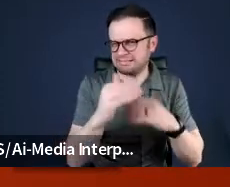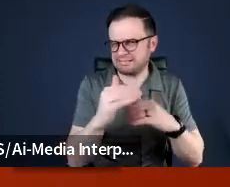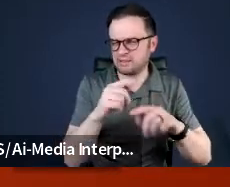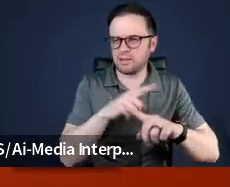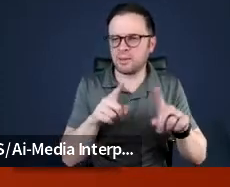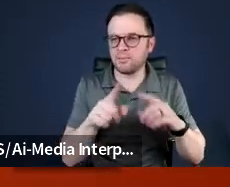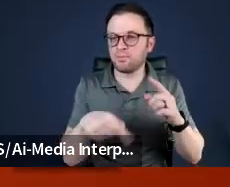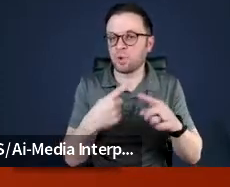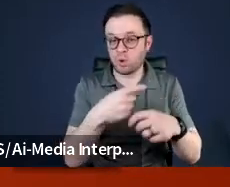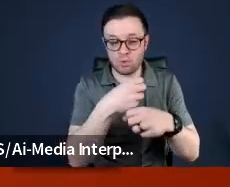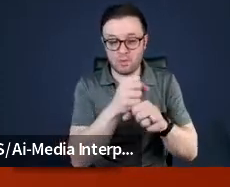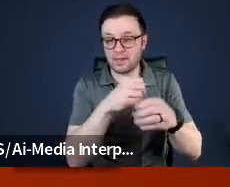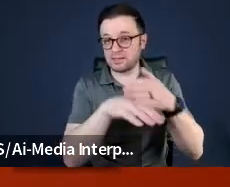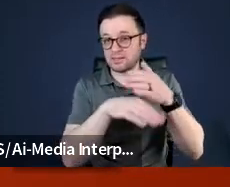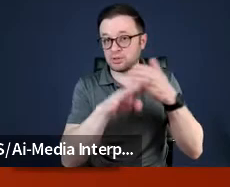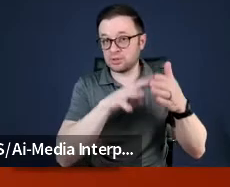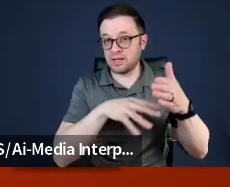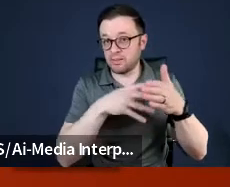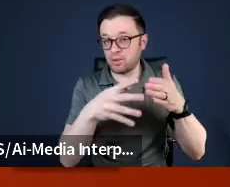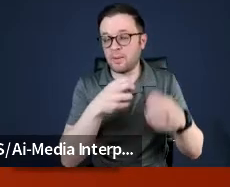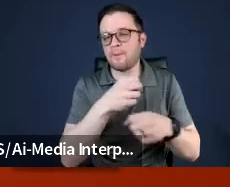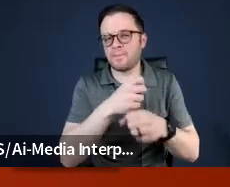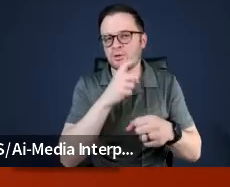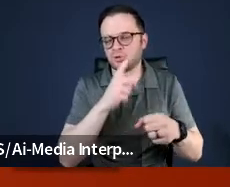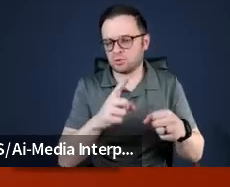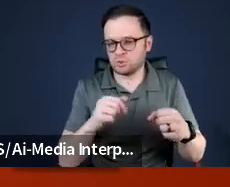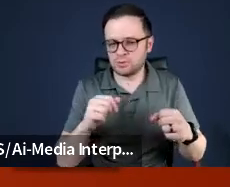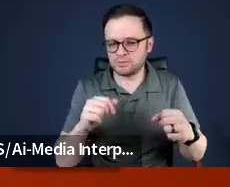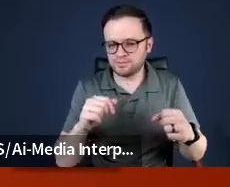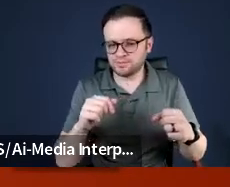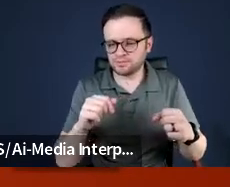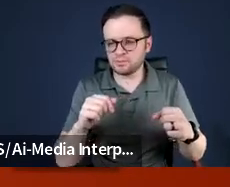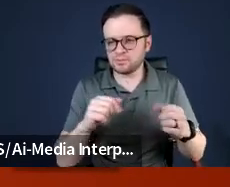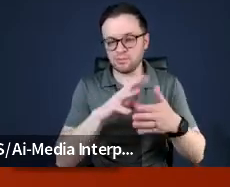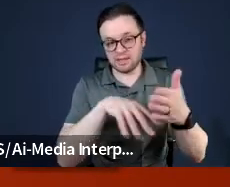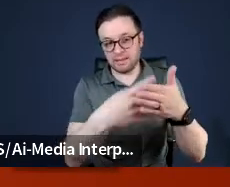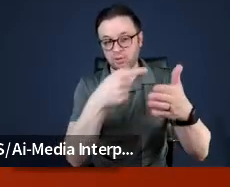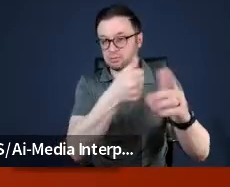… I don't know if we have time to answer that within the time we have left,